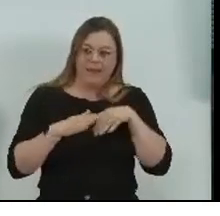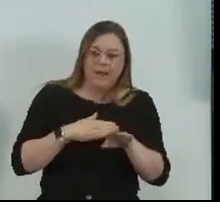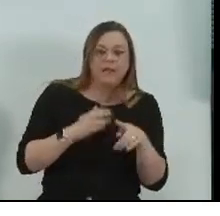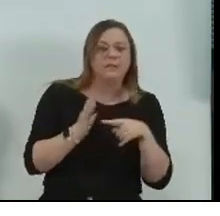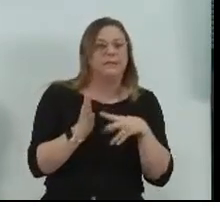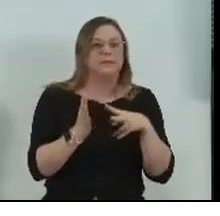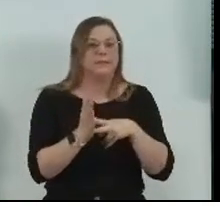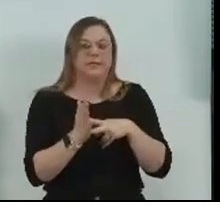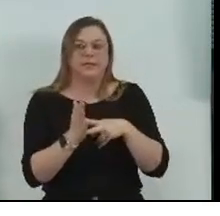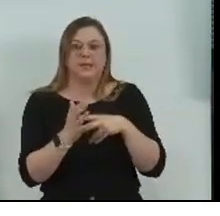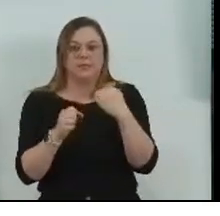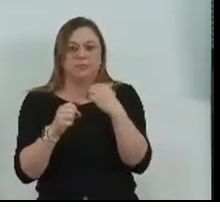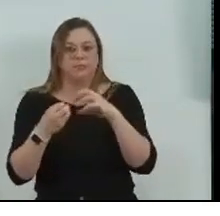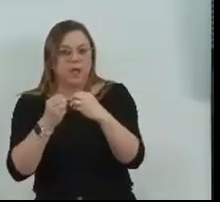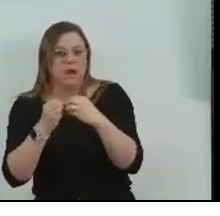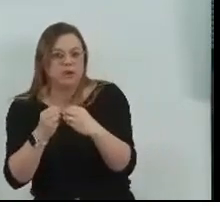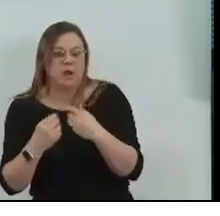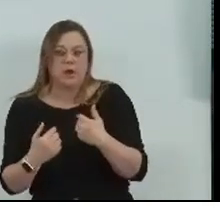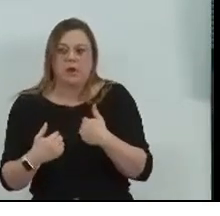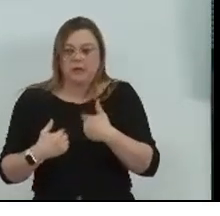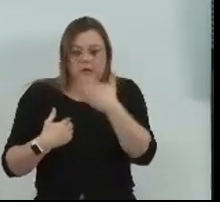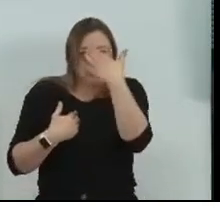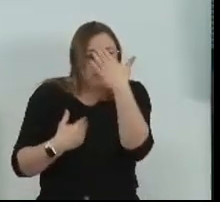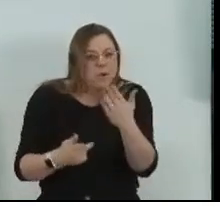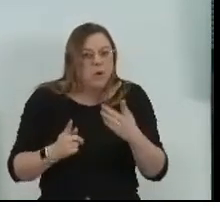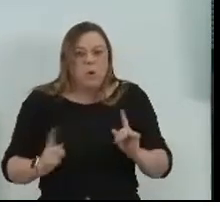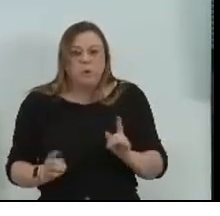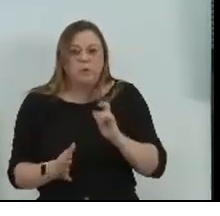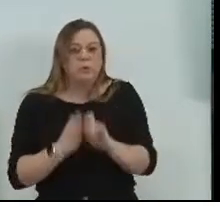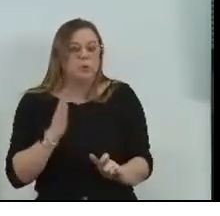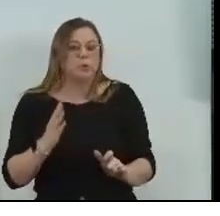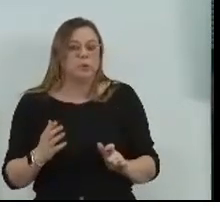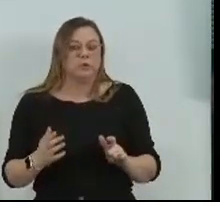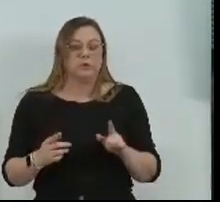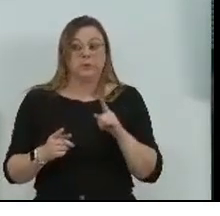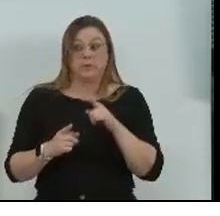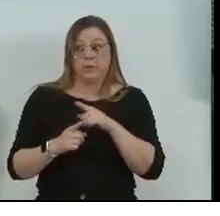didn't have a clue what I'll get myself into. And again, they were just so supportive.